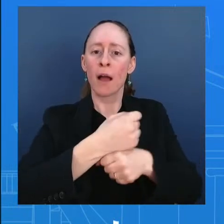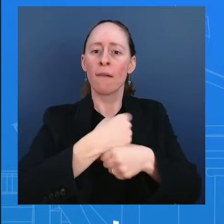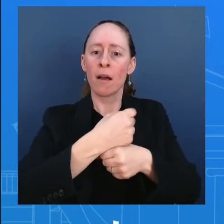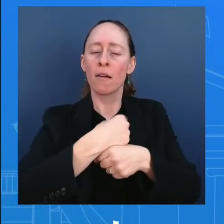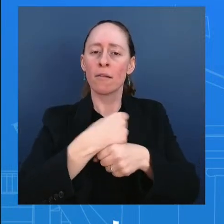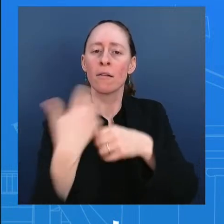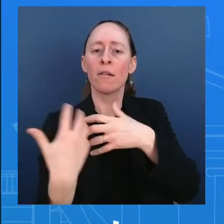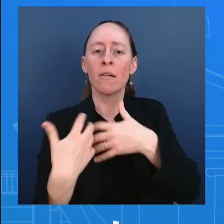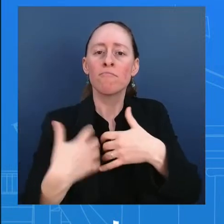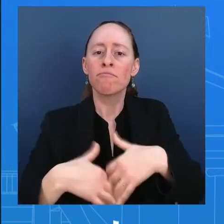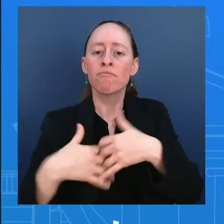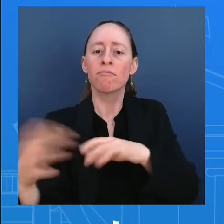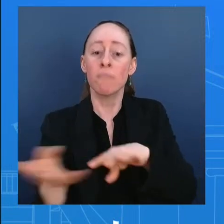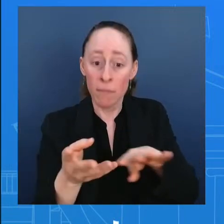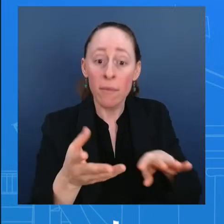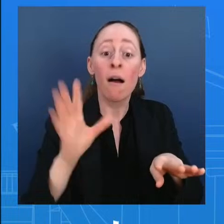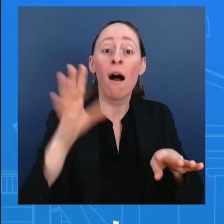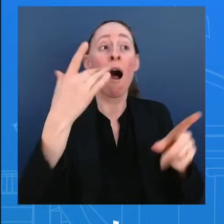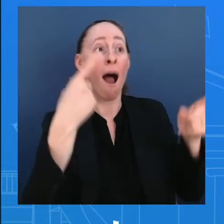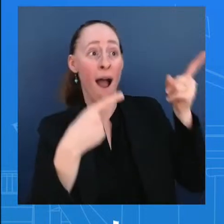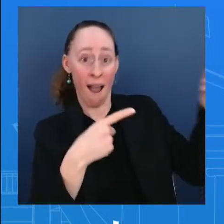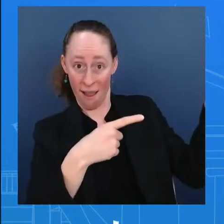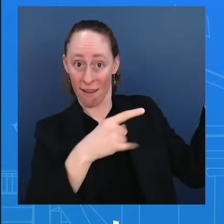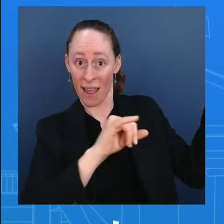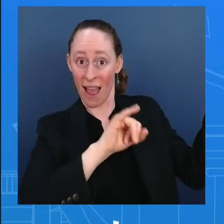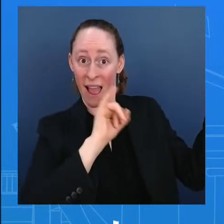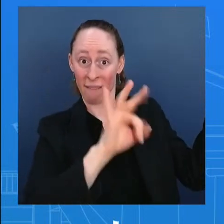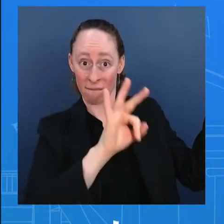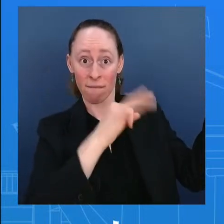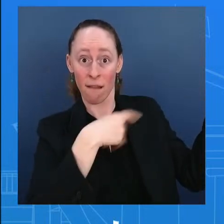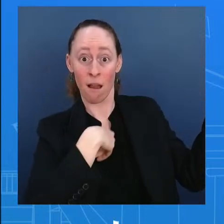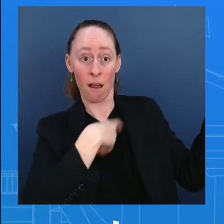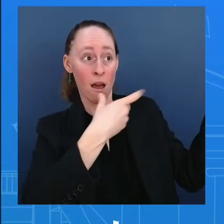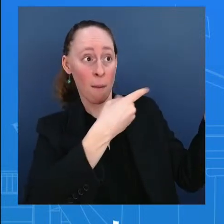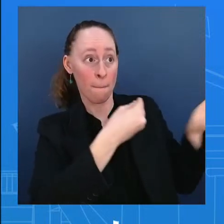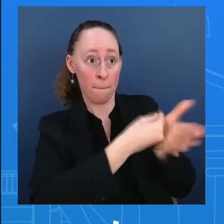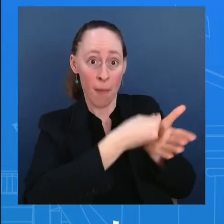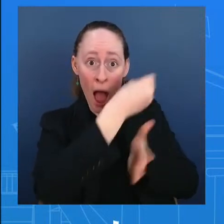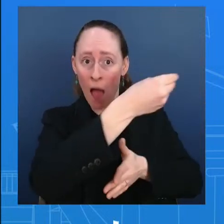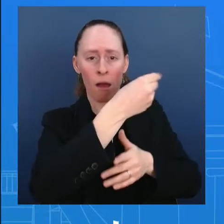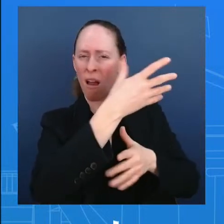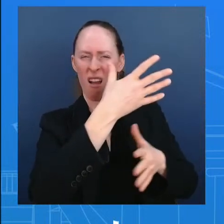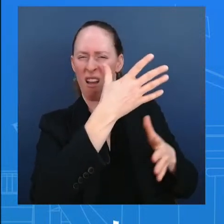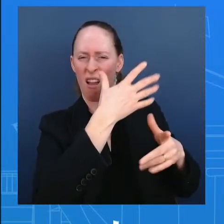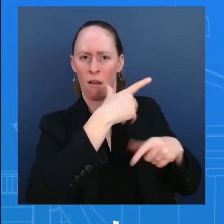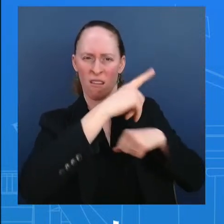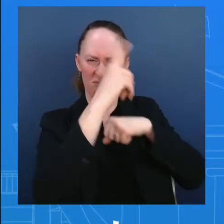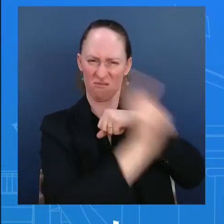those actions that the president has taken. You’ve seen more than 100 new steel and iron mills have opened